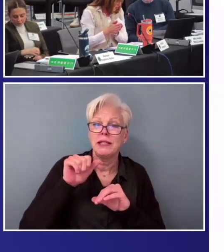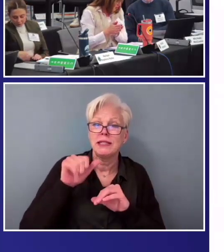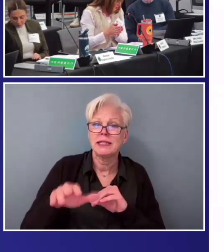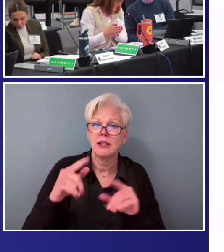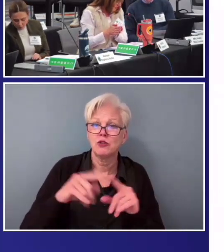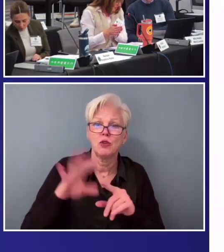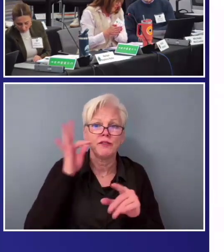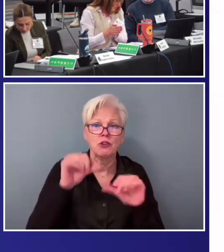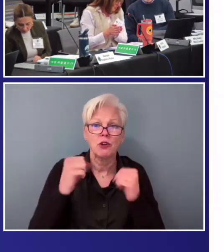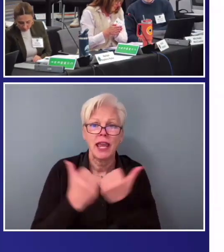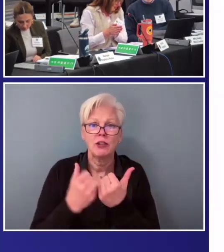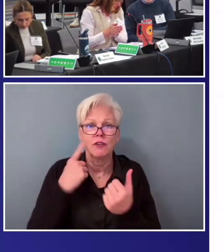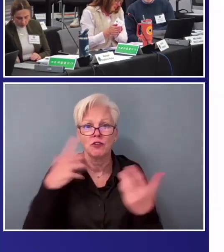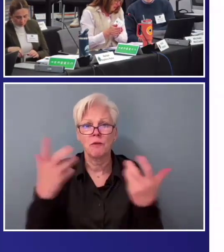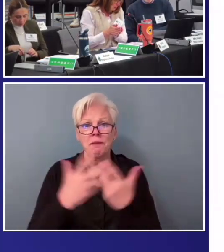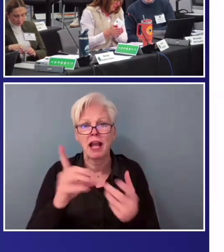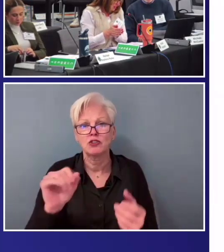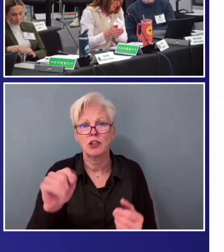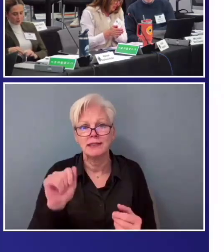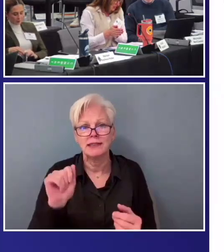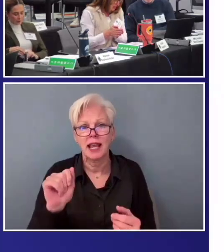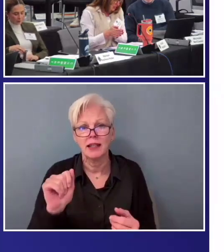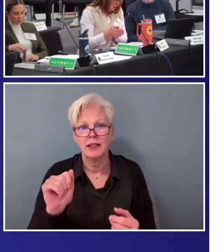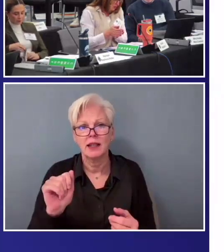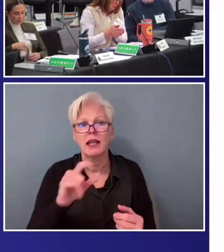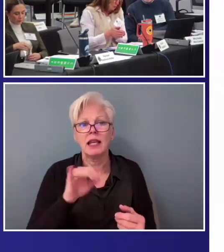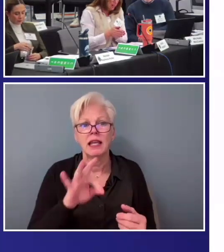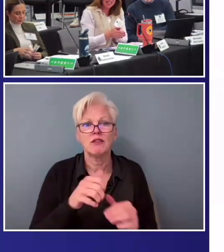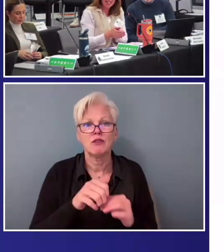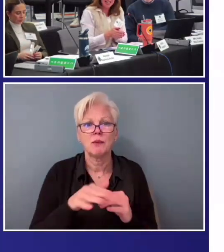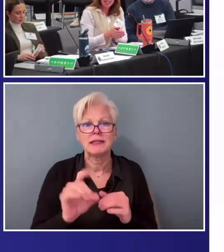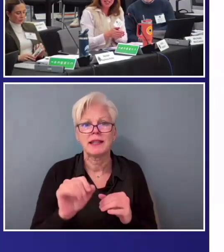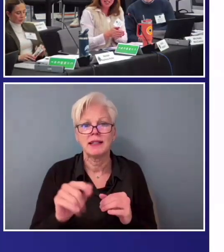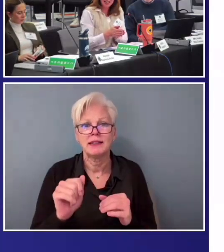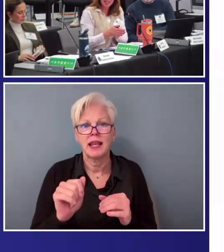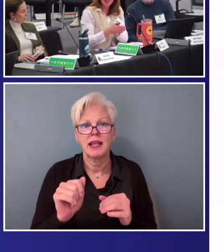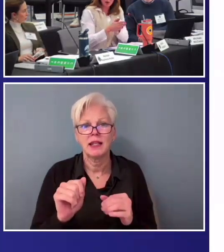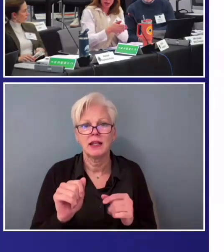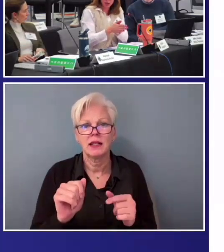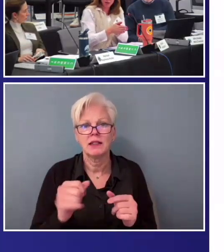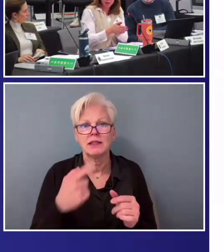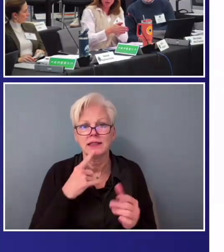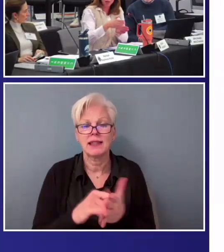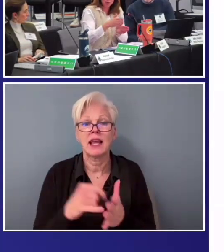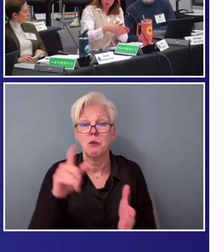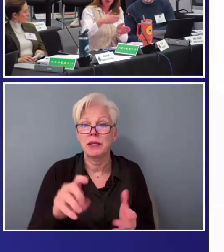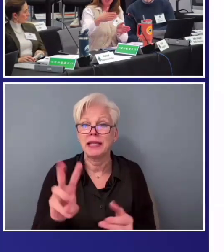are we sending them data saying we need wage information from '21,